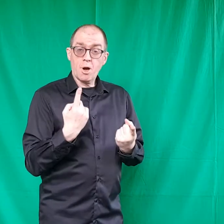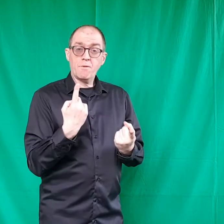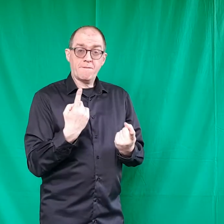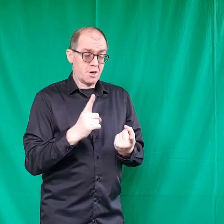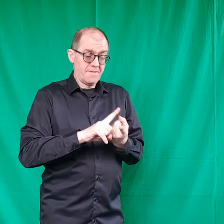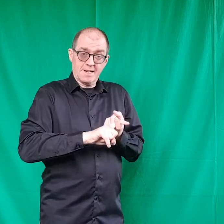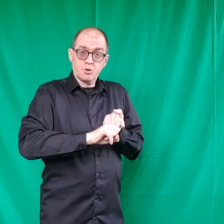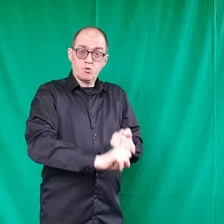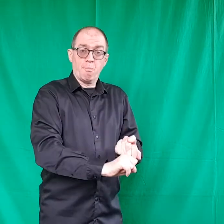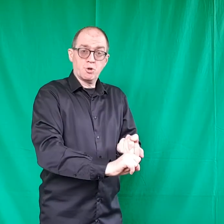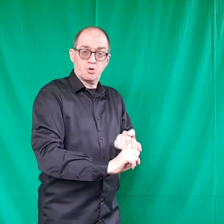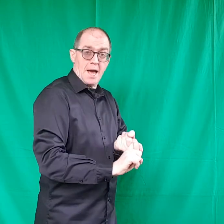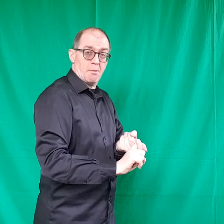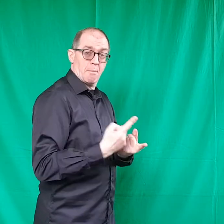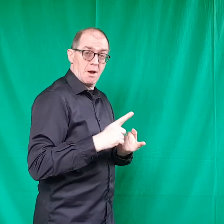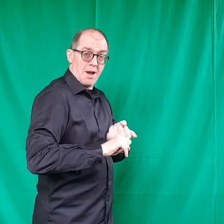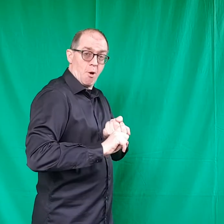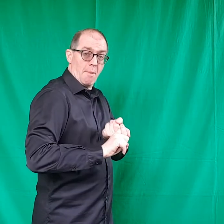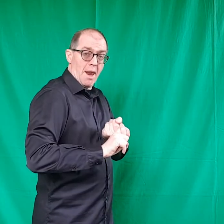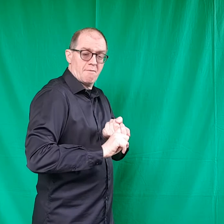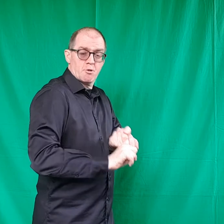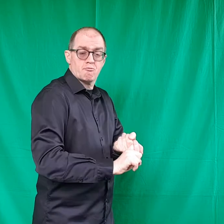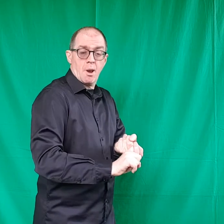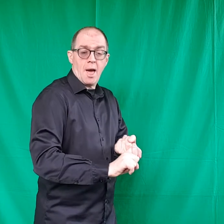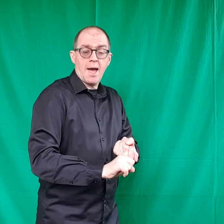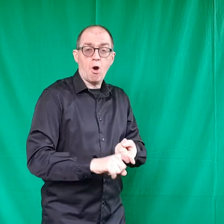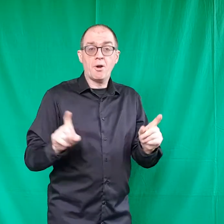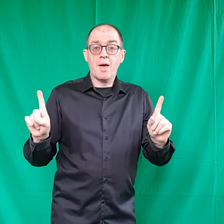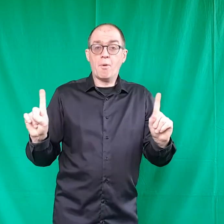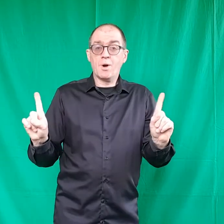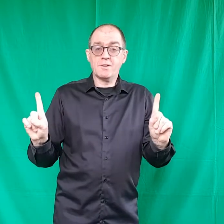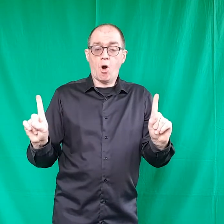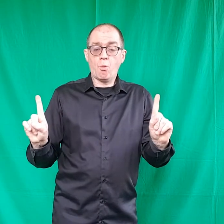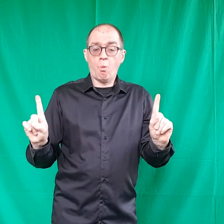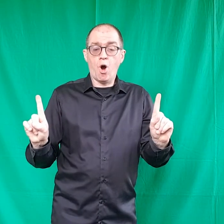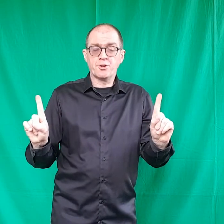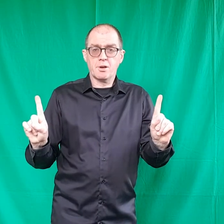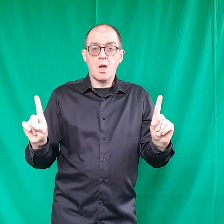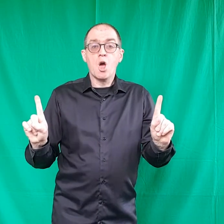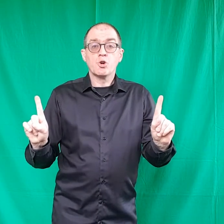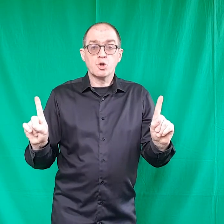So, your first finger is pushed down, my right on my left - 'rely'; 'on what'.